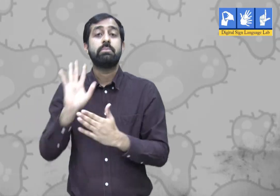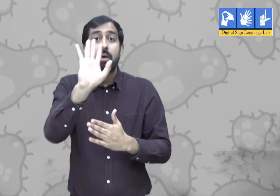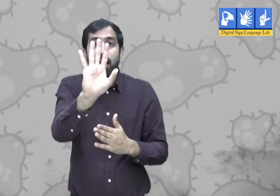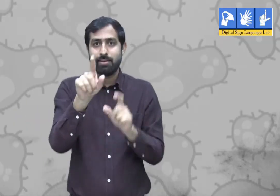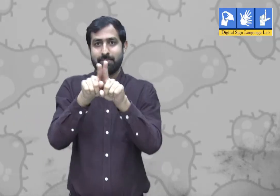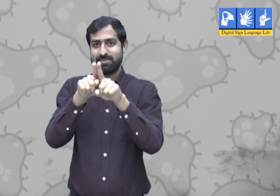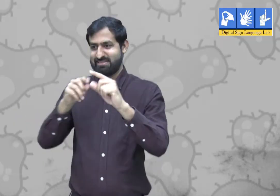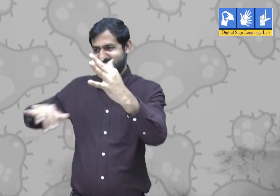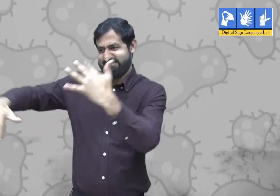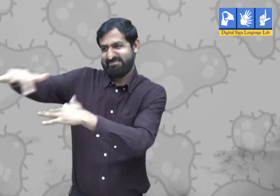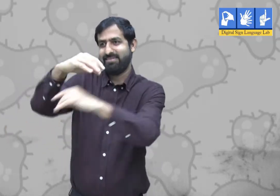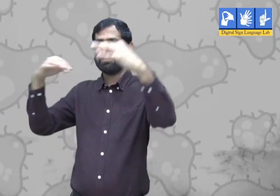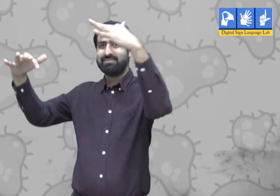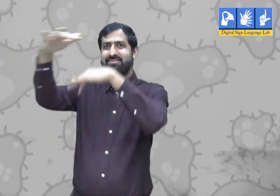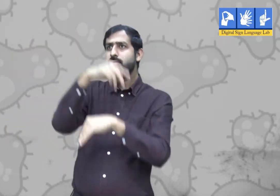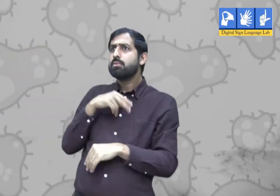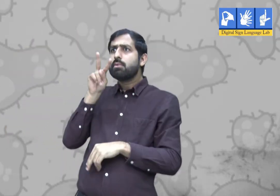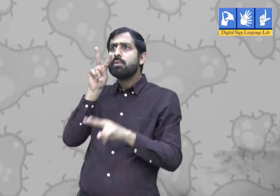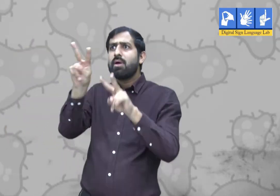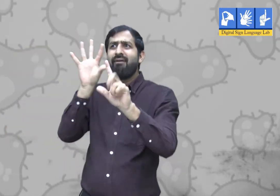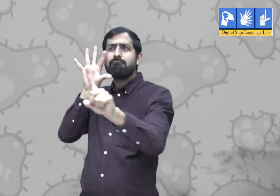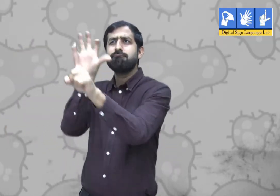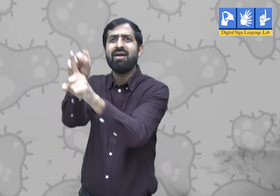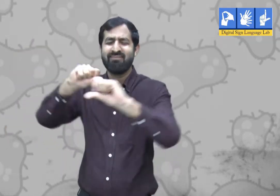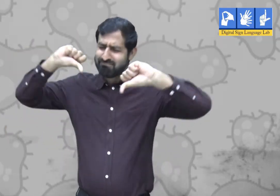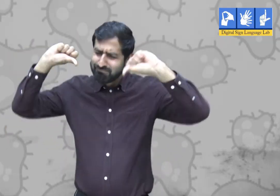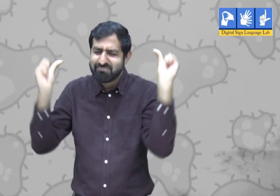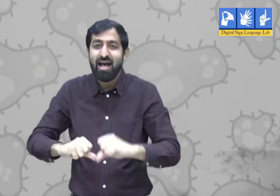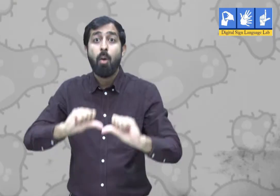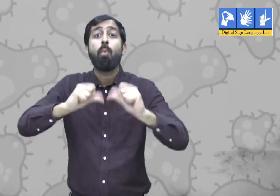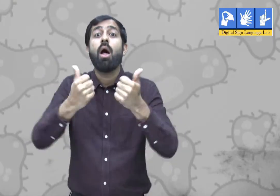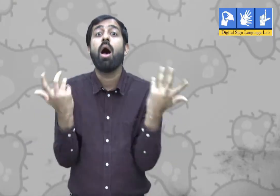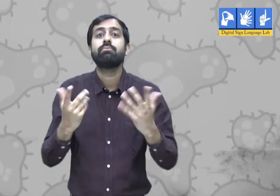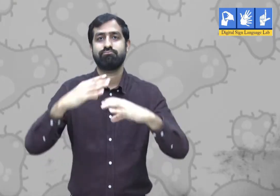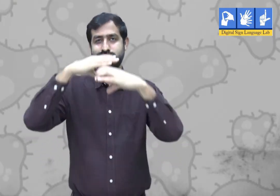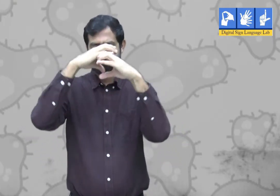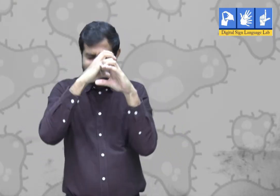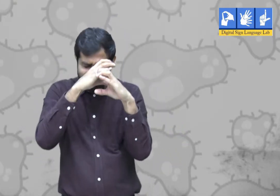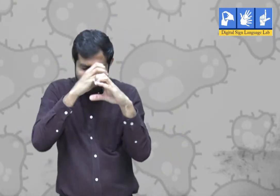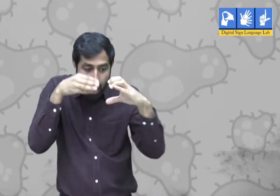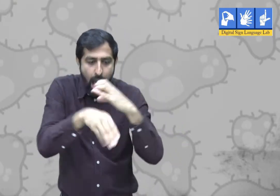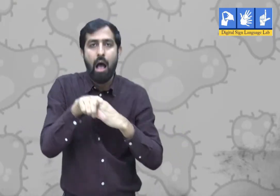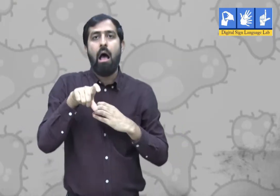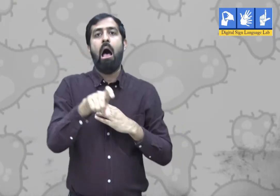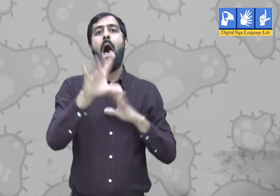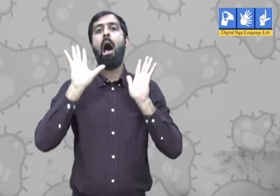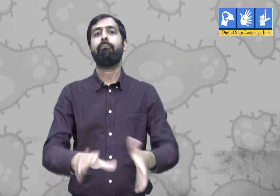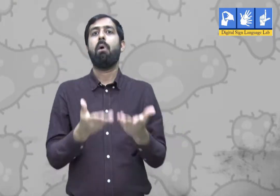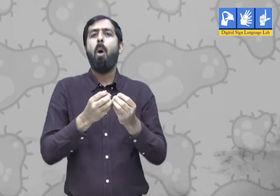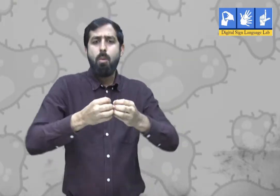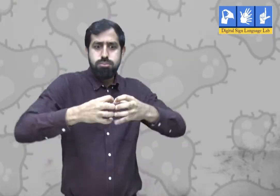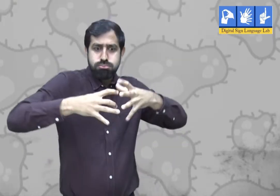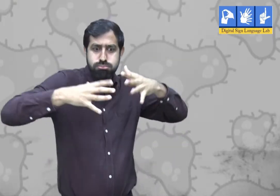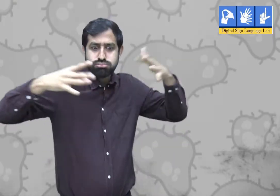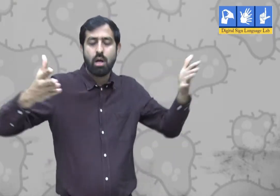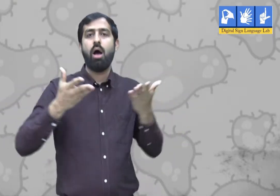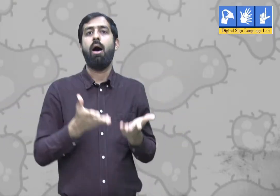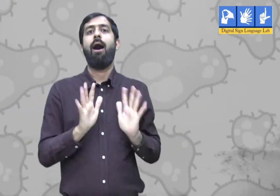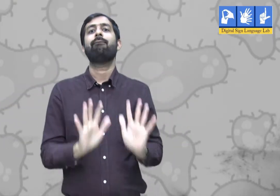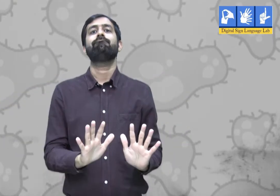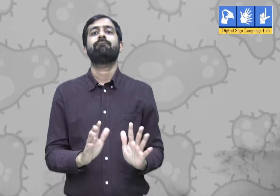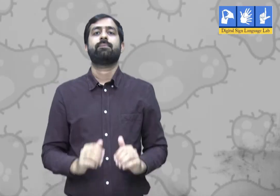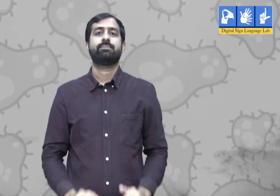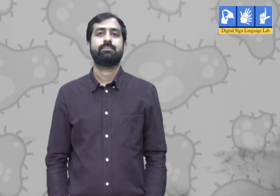Coronaviruses cannot be seen with the naked eyes. It can be seen through a microscope.